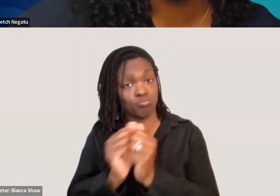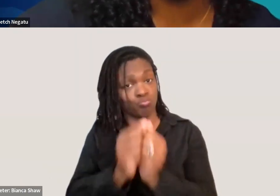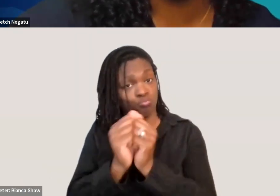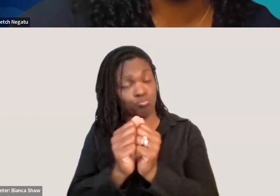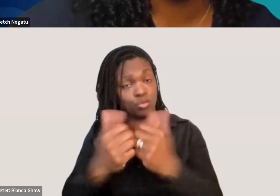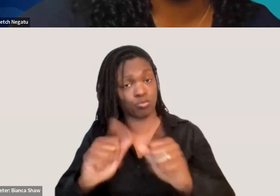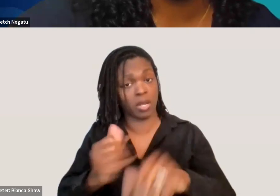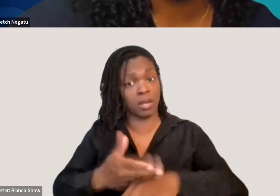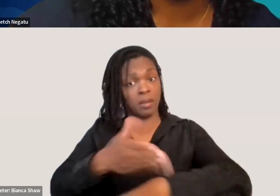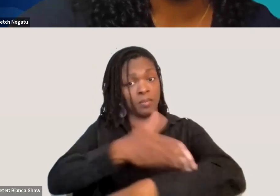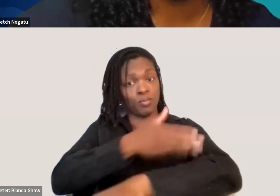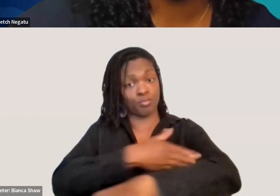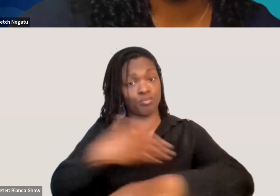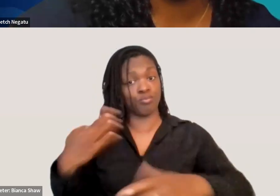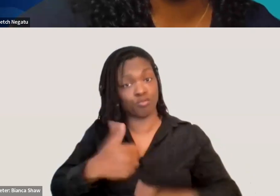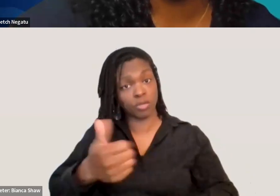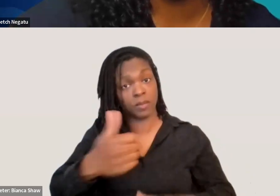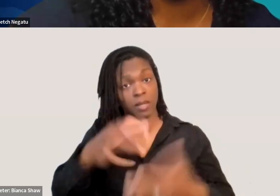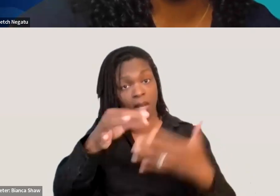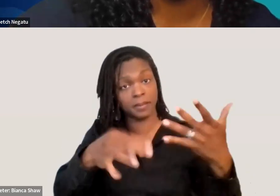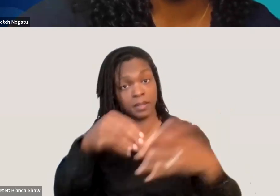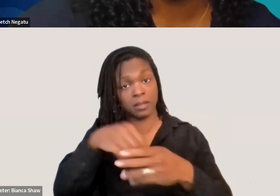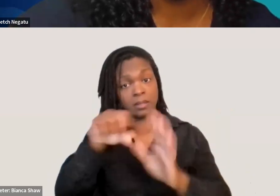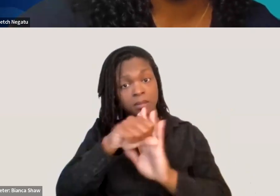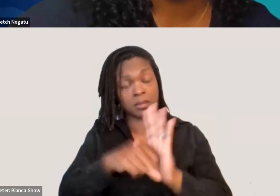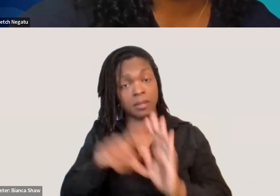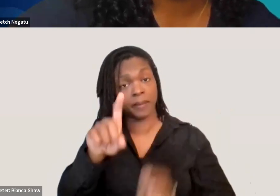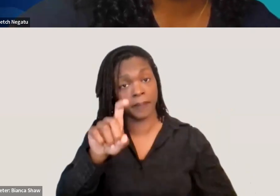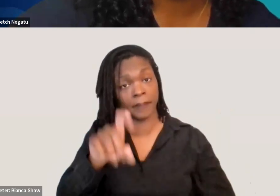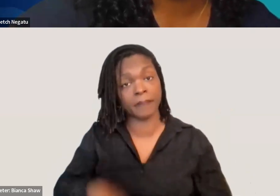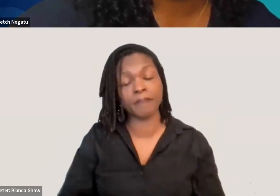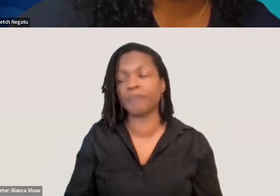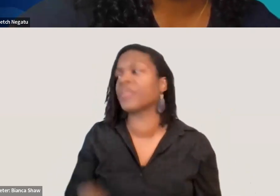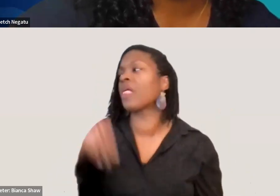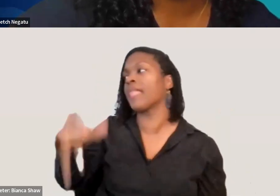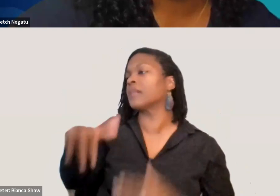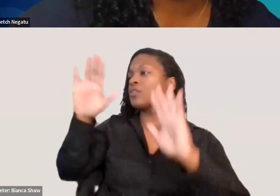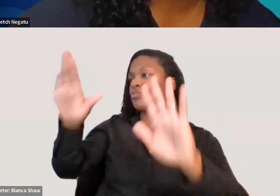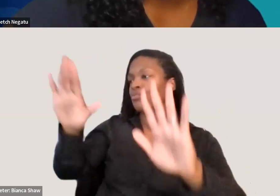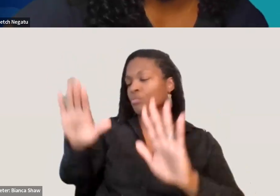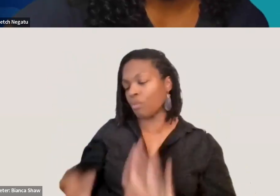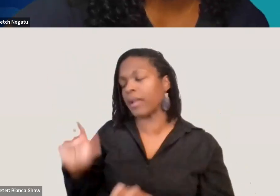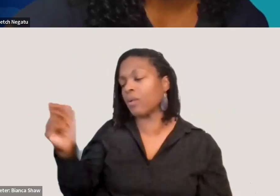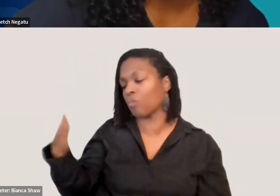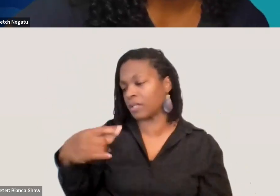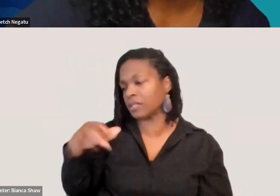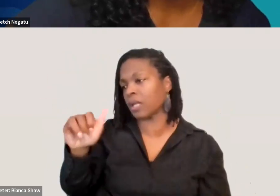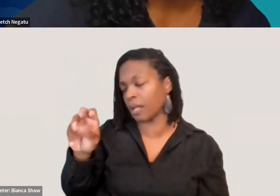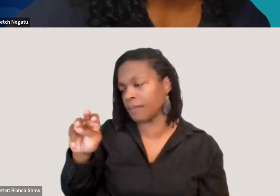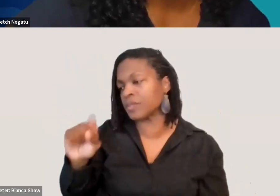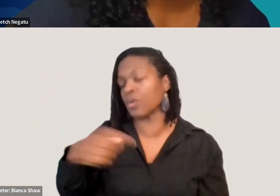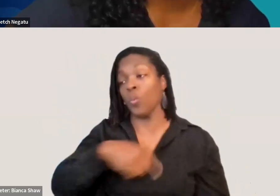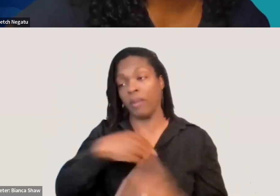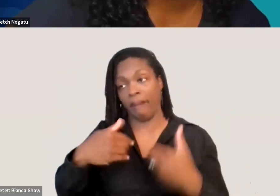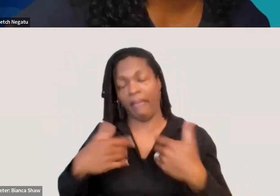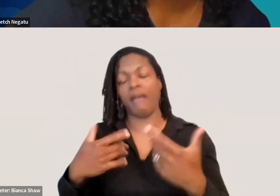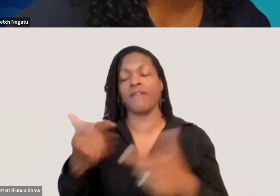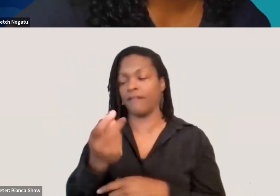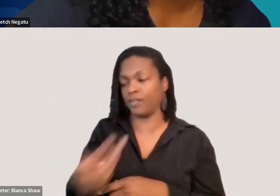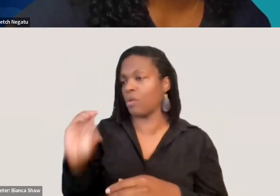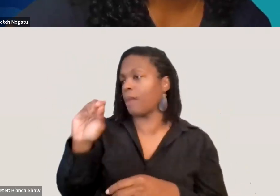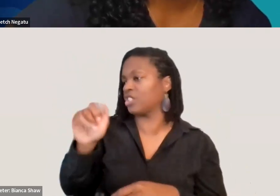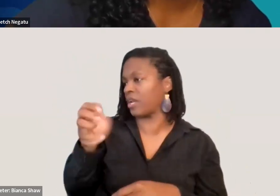That's a great question, James. So we do have in object a couple of objectives focused on transportation that we partner with folks from DOTD on.